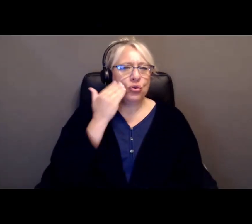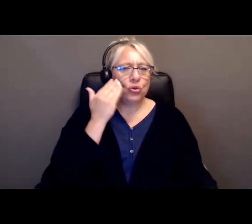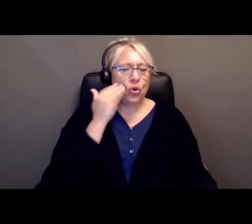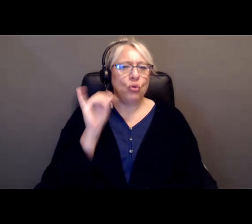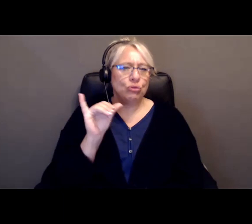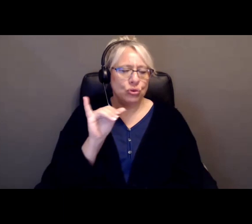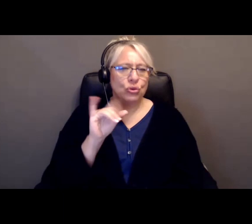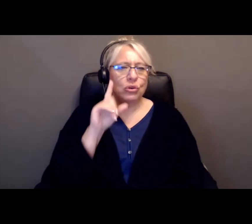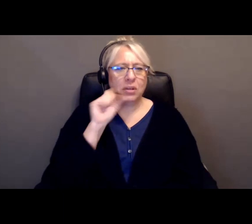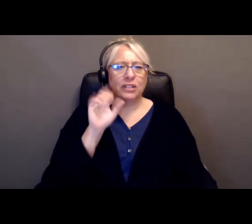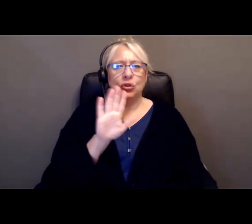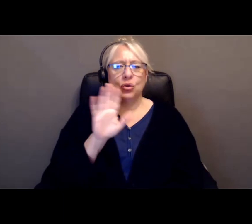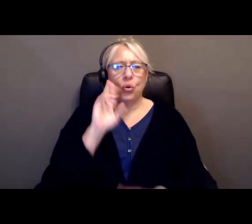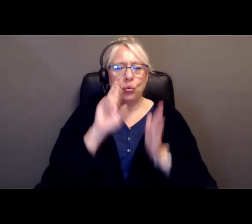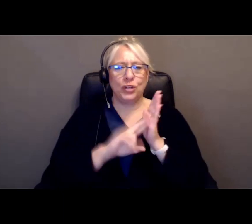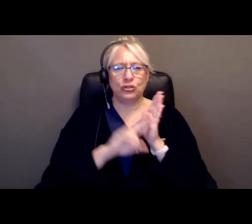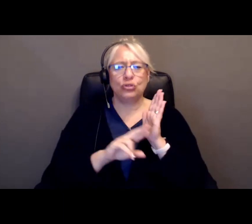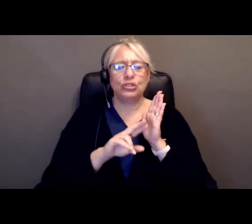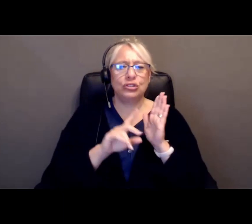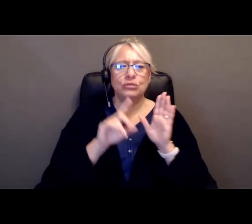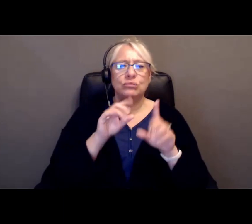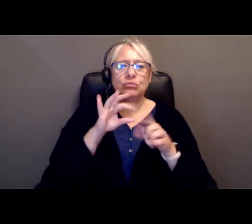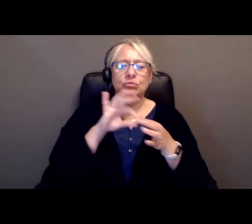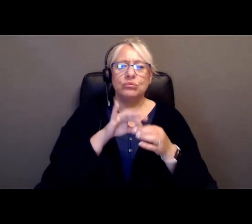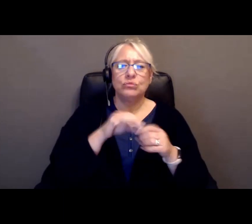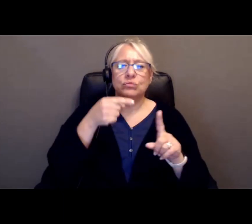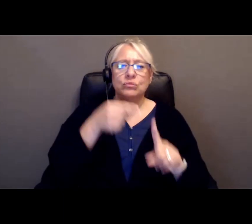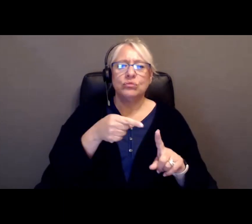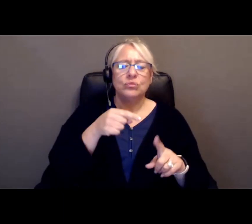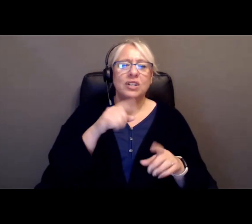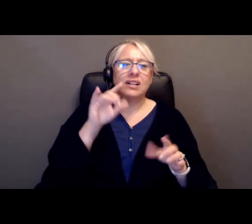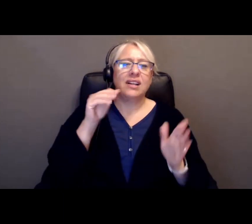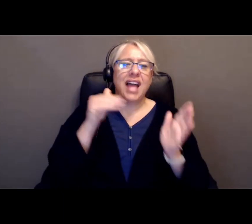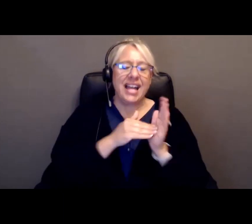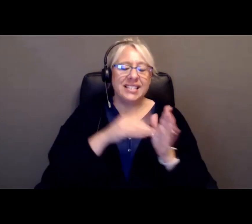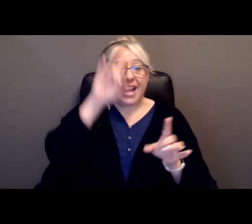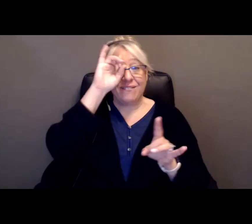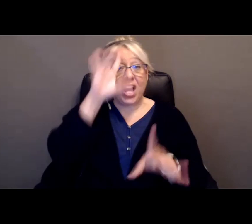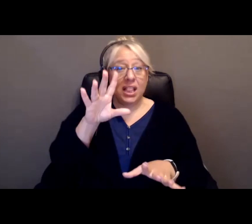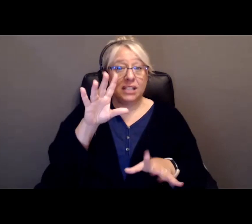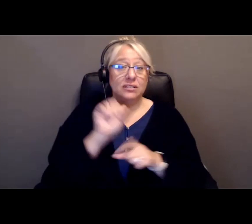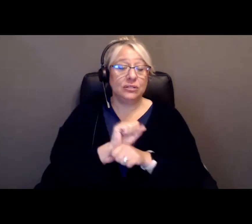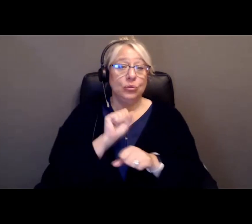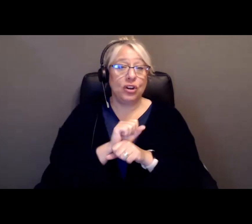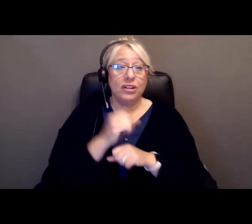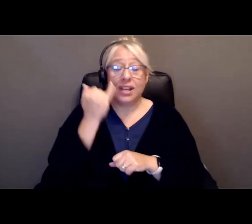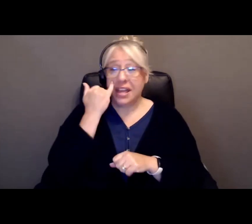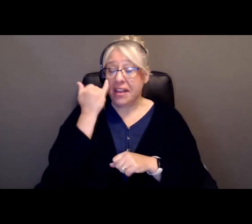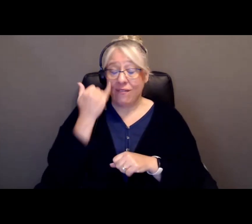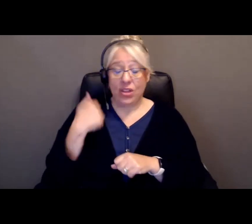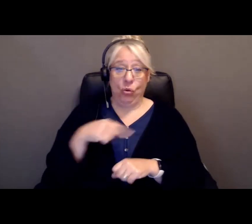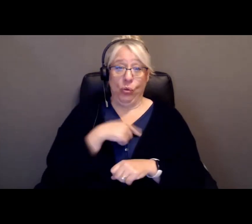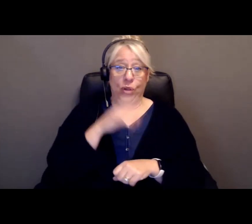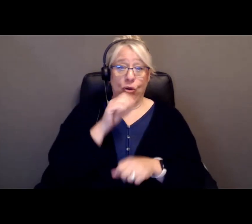their research is situated in anti-violence work, like if we're going to do work on ending violence,